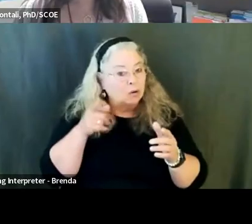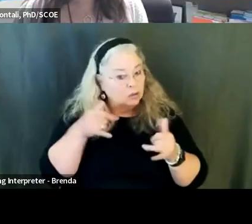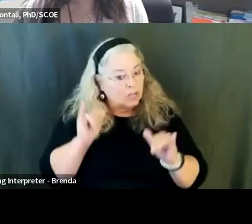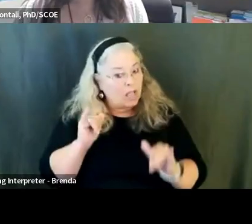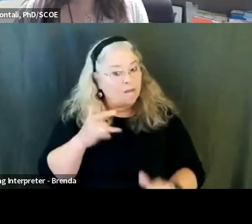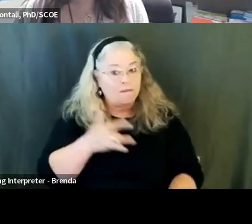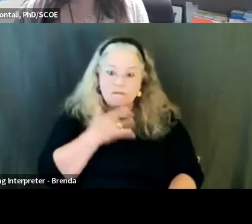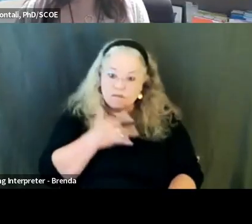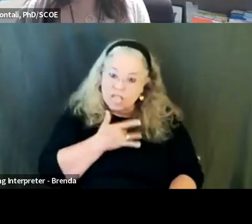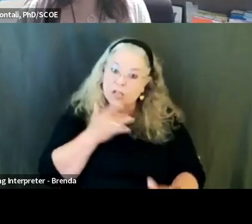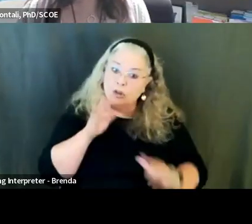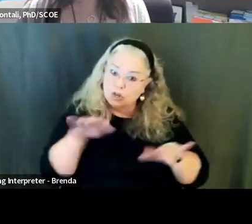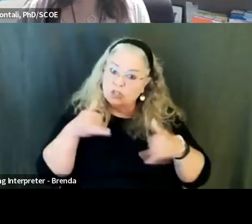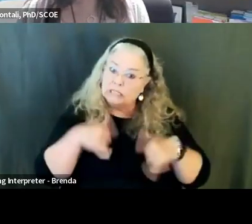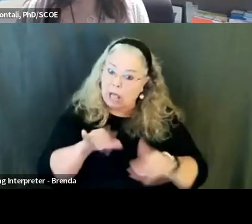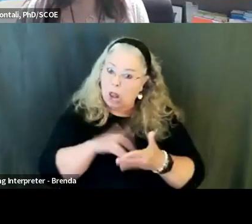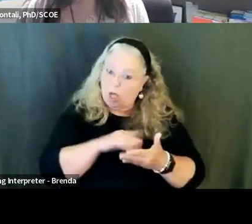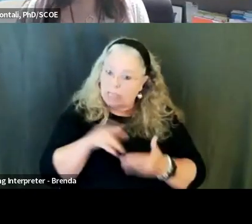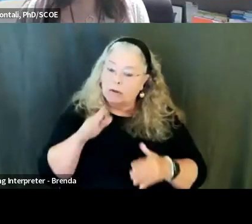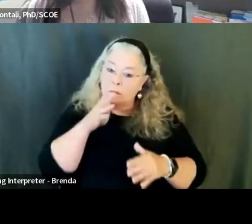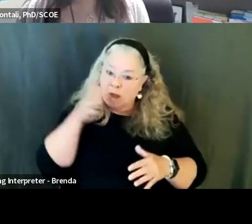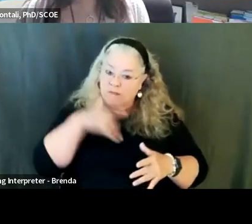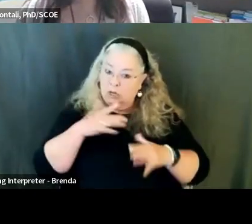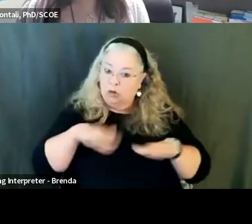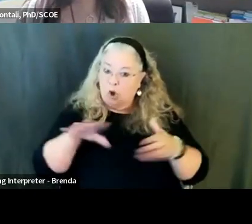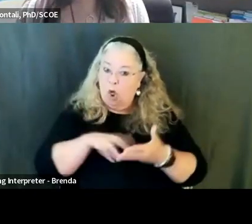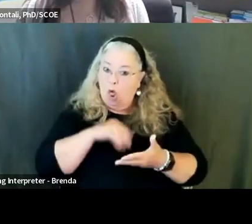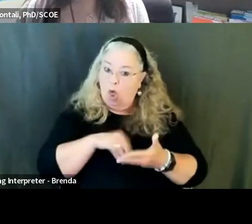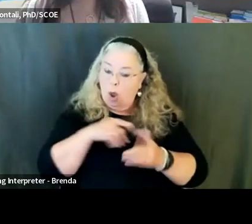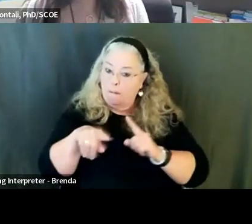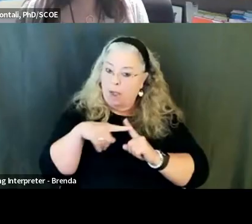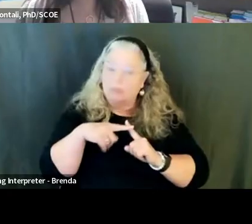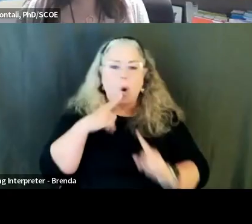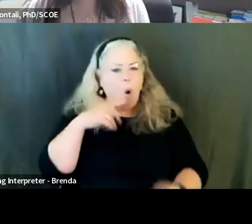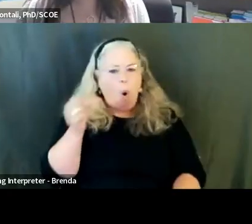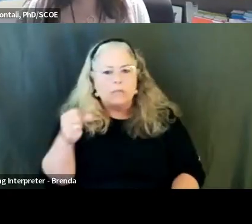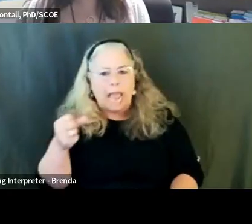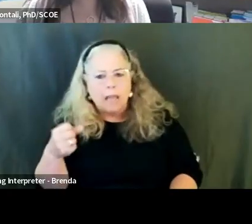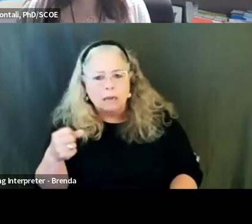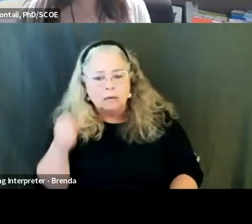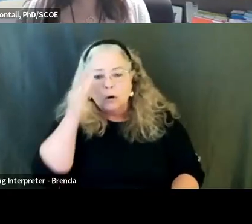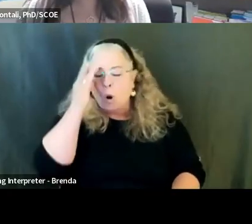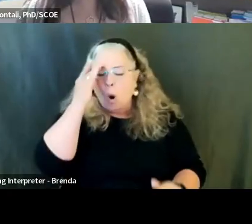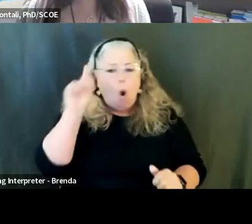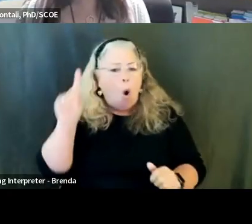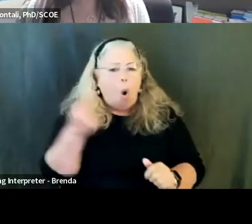children are learning too? Like do you positive? Craig McKinley: It's been nothing but positive and